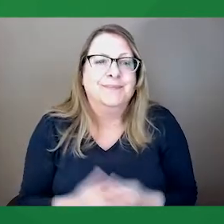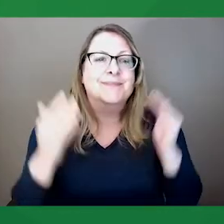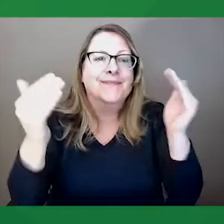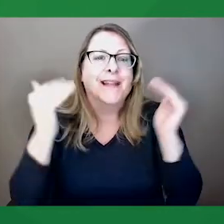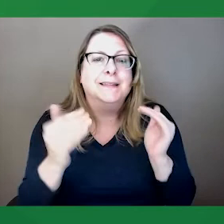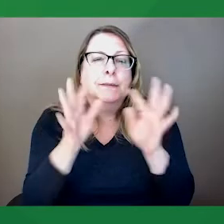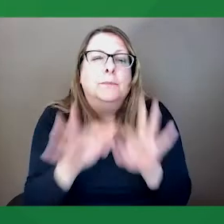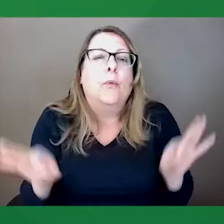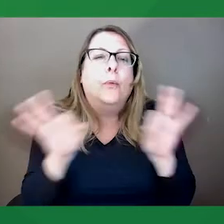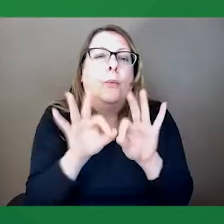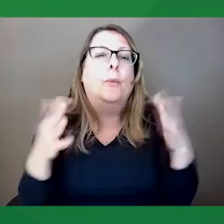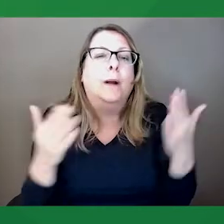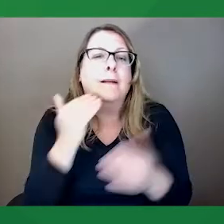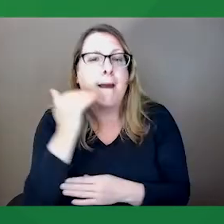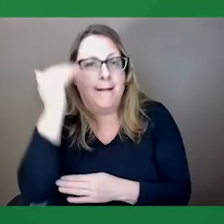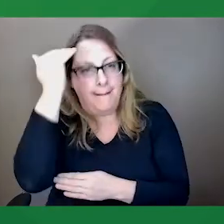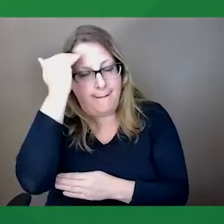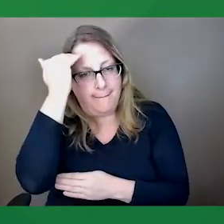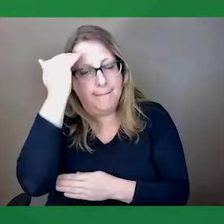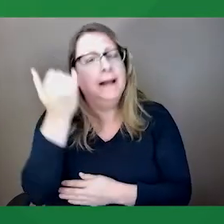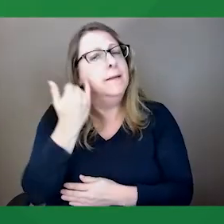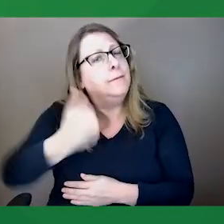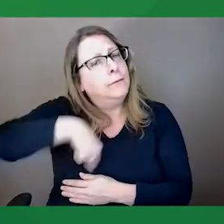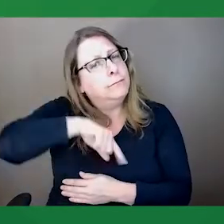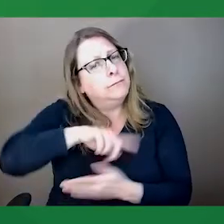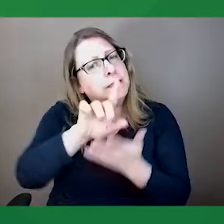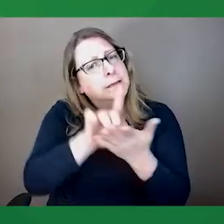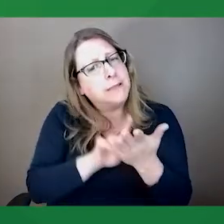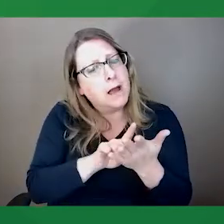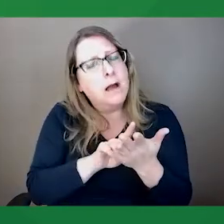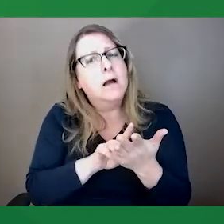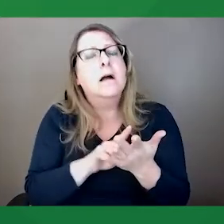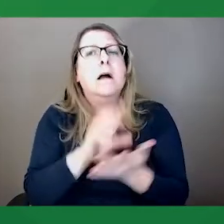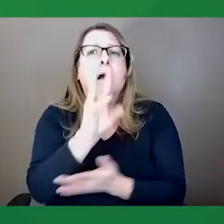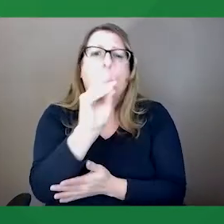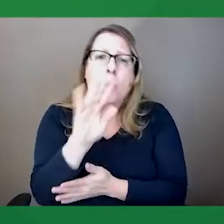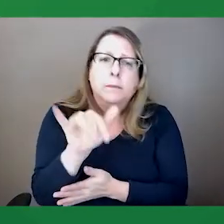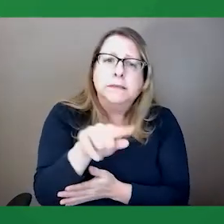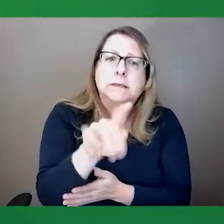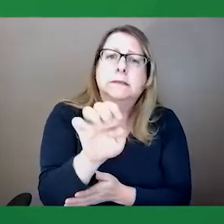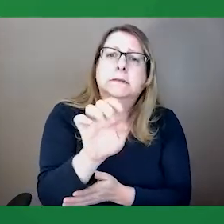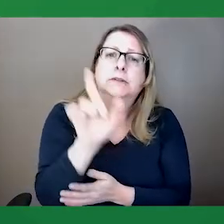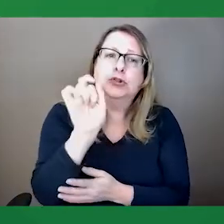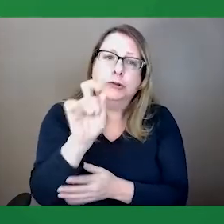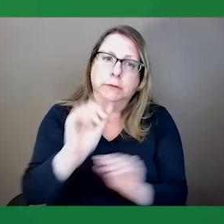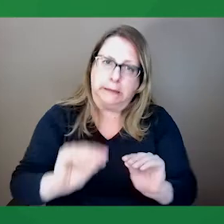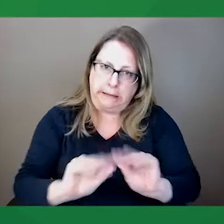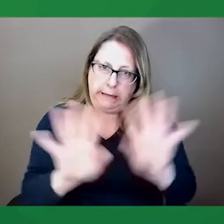The next one is important, headings. When we design a website,